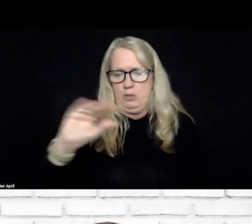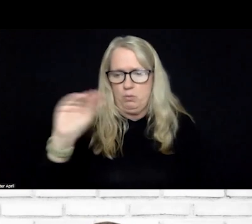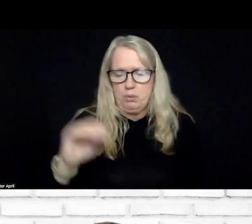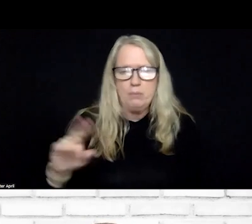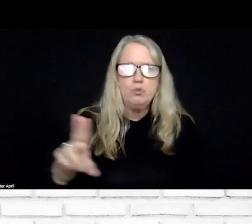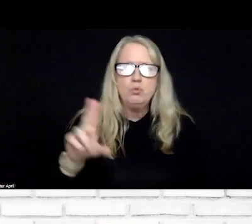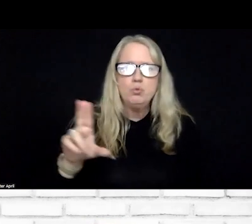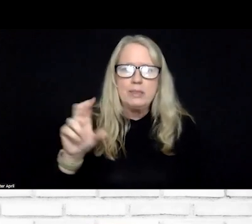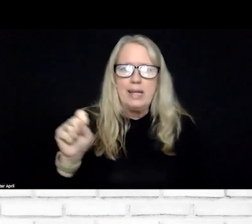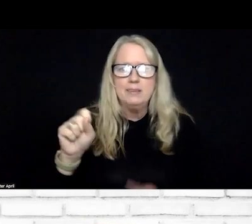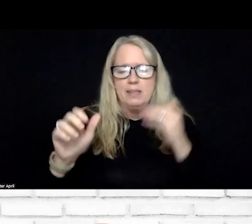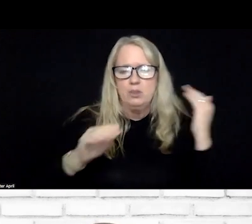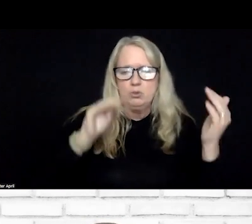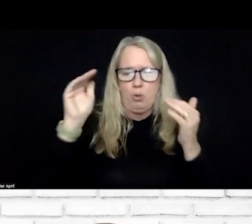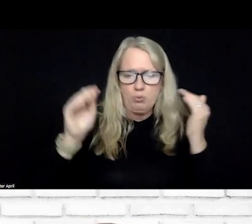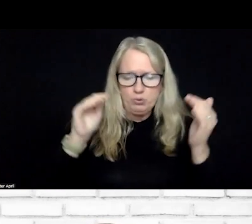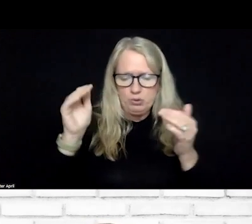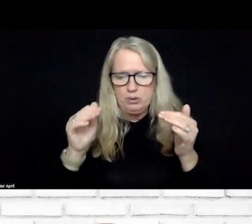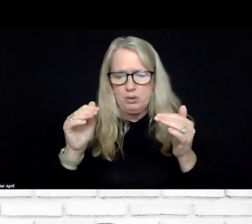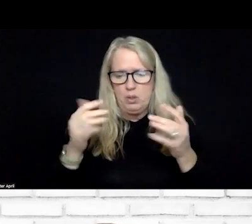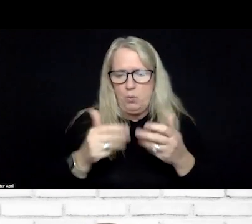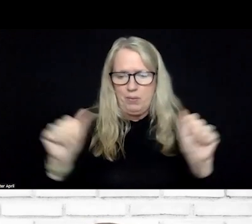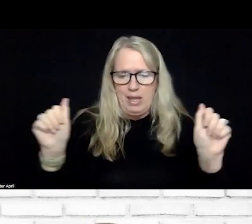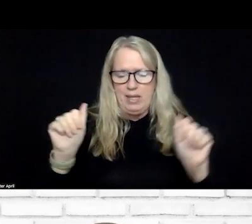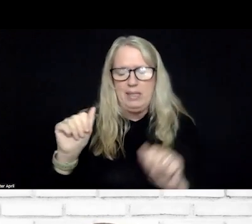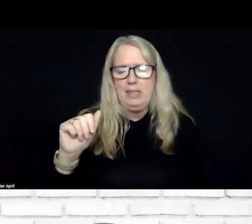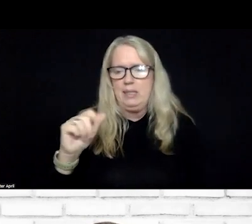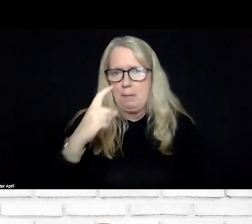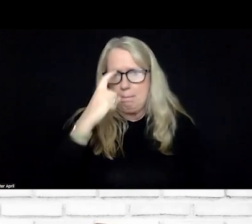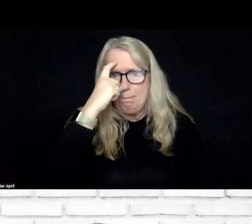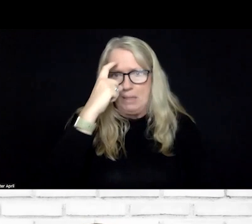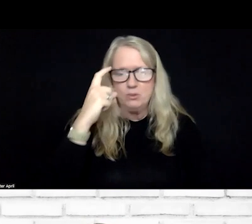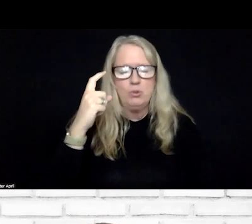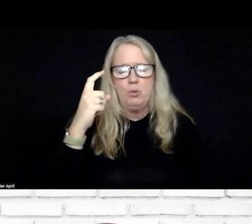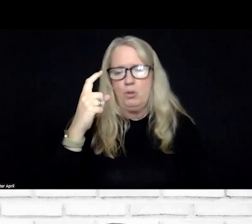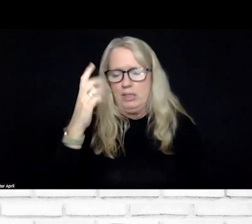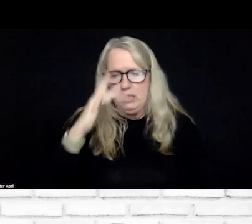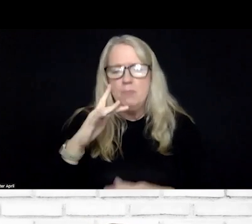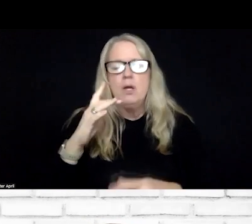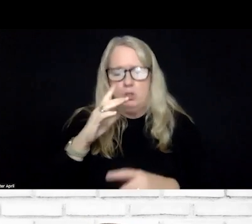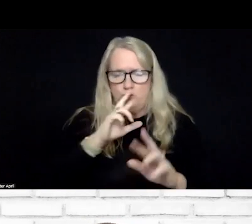ADULTS WITH MENTAL HEALTH ILLNESS REPORTED SMOKING CIGARETTES